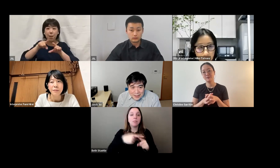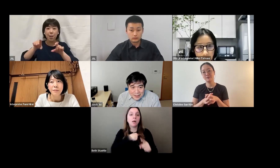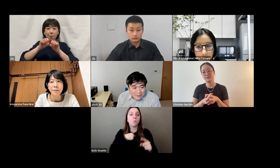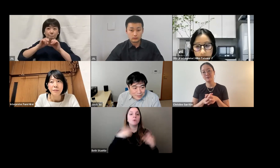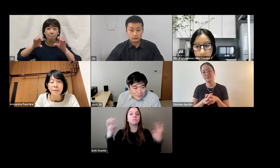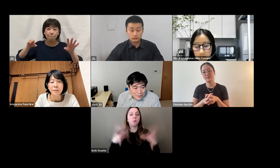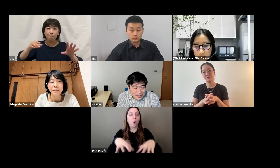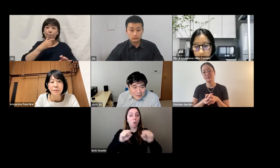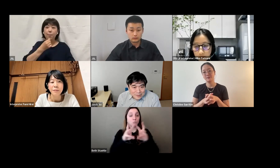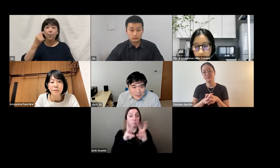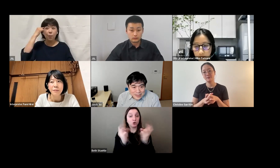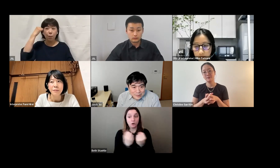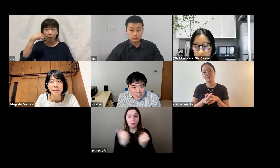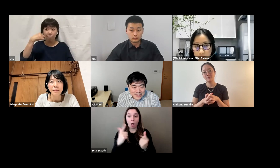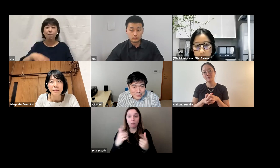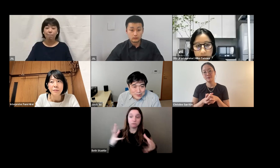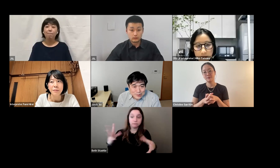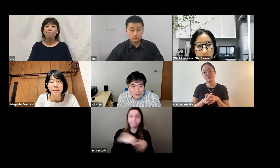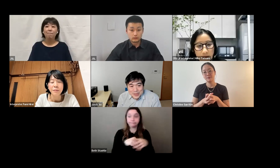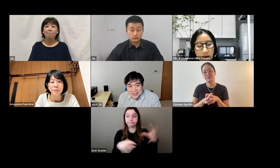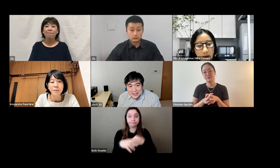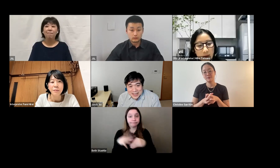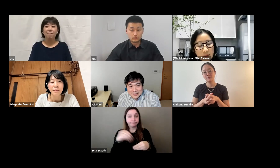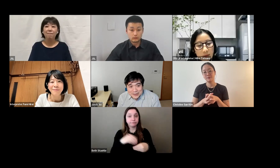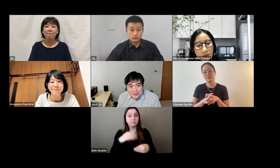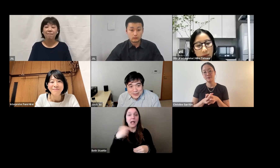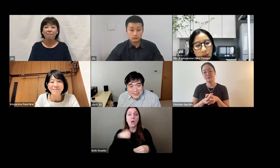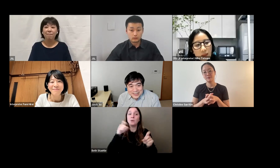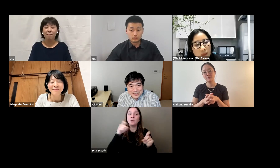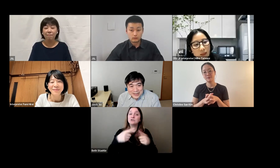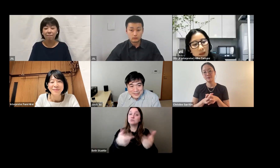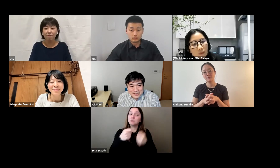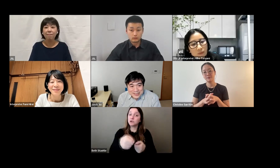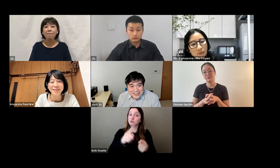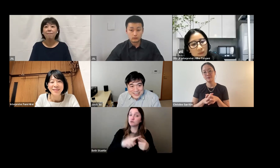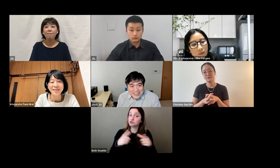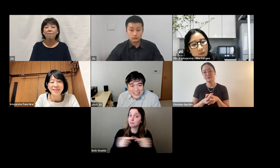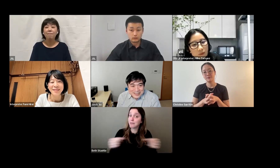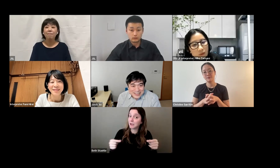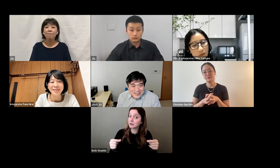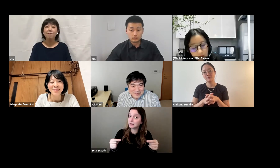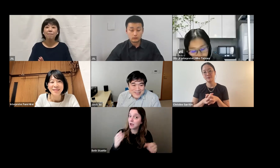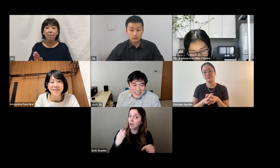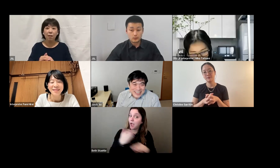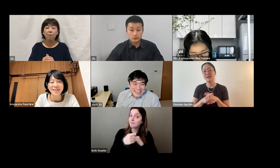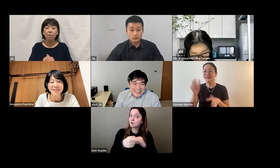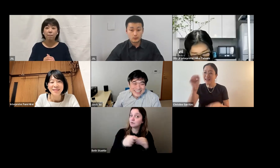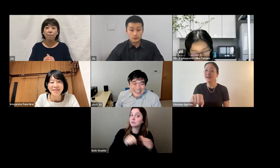And we need to get you to Japan after you have your second baby.